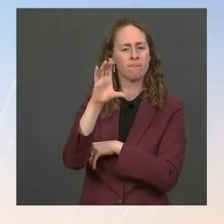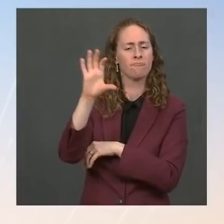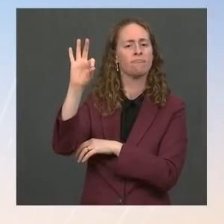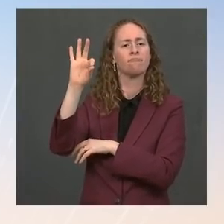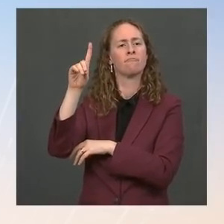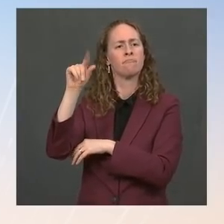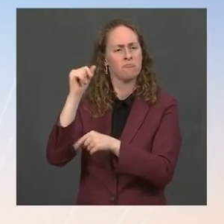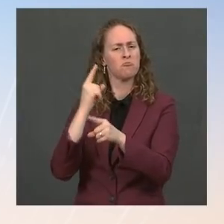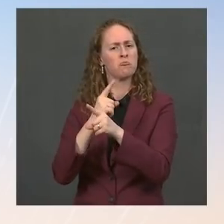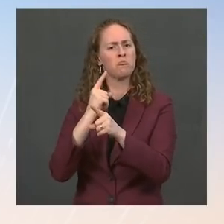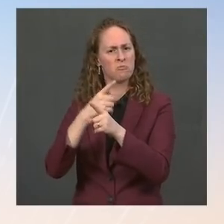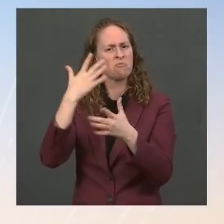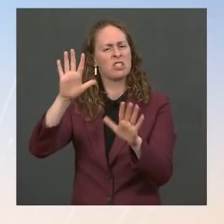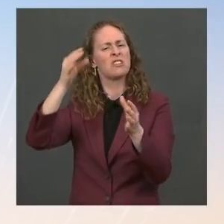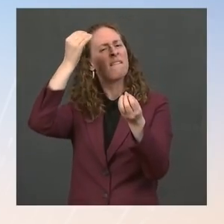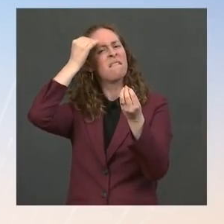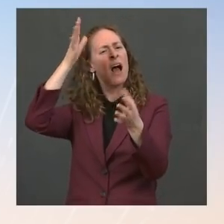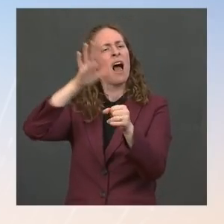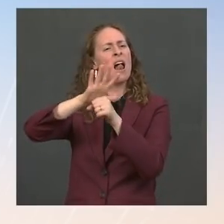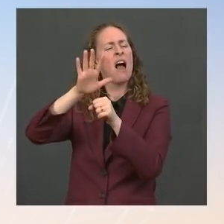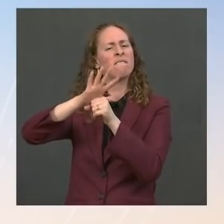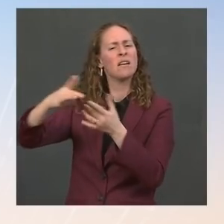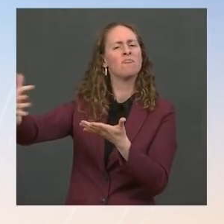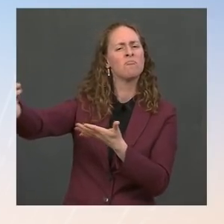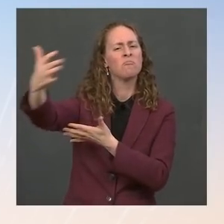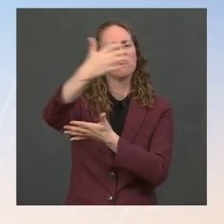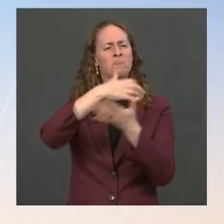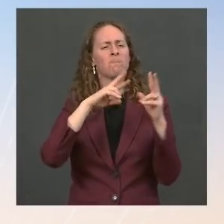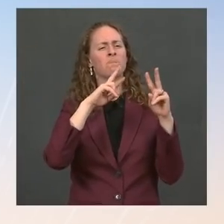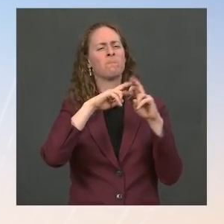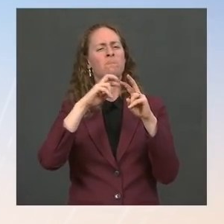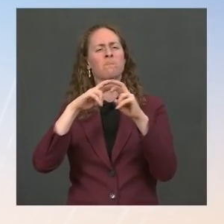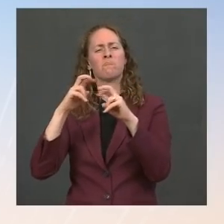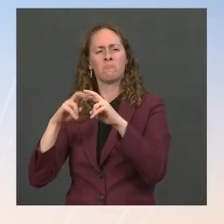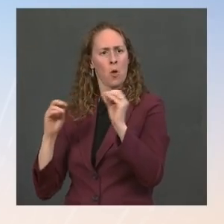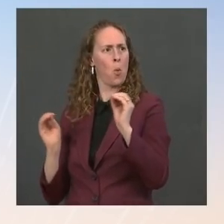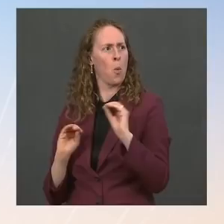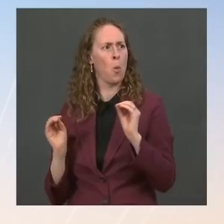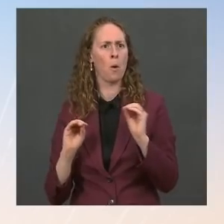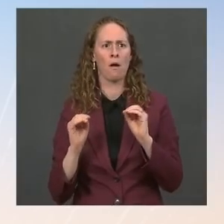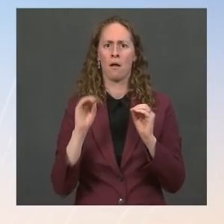No one is suggesting that there will never be boosters. We are suggesting that there needs to be a process